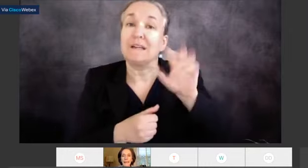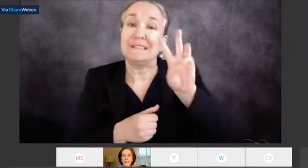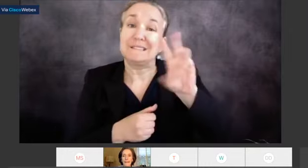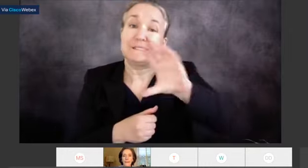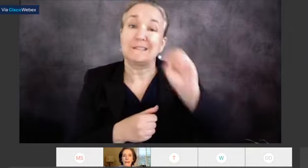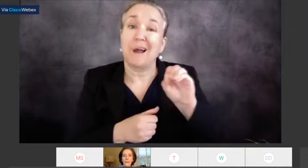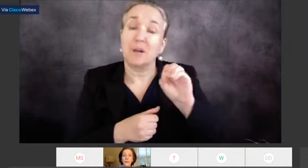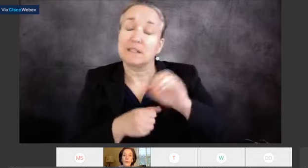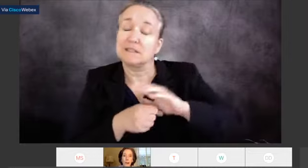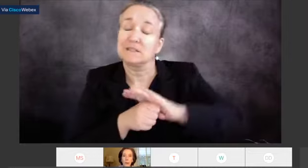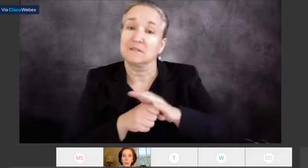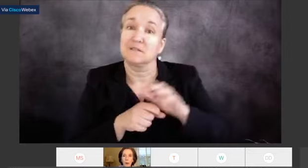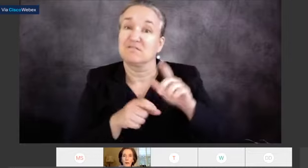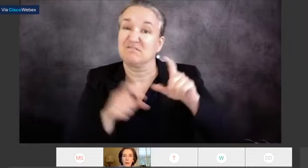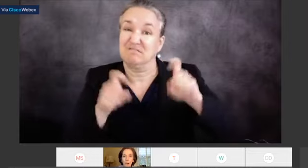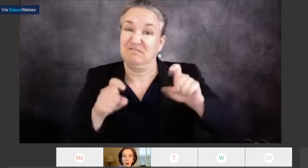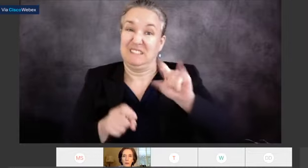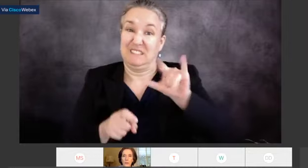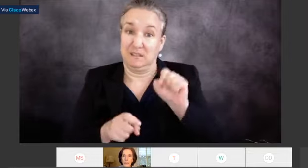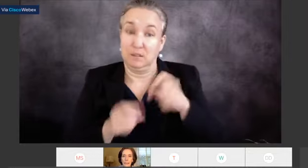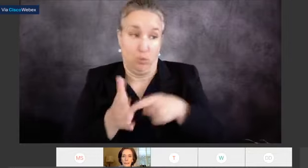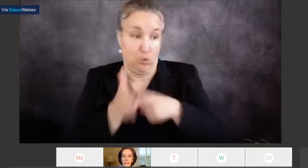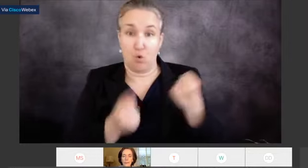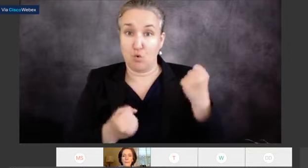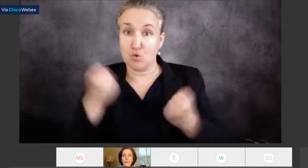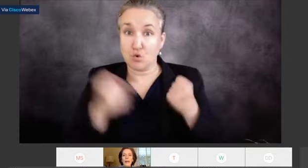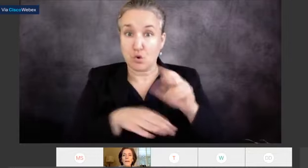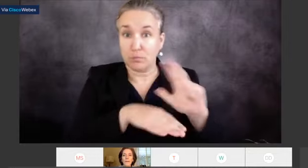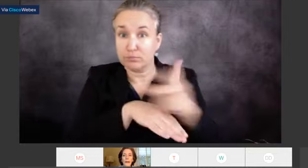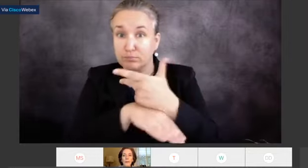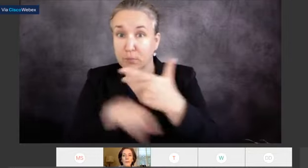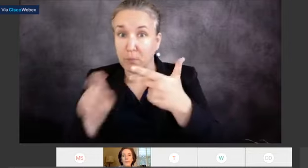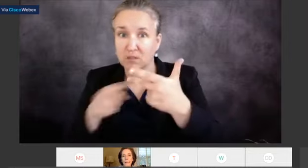testing sites do not require a car to be tested the sites provide